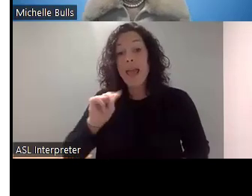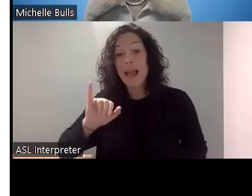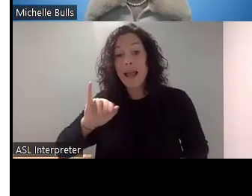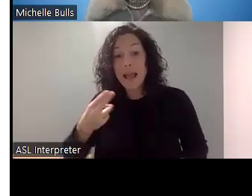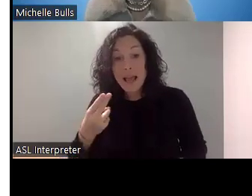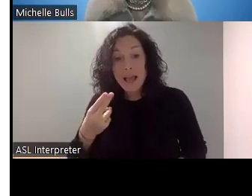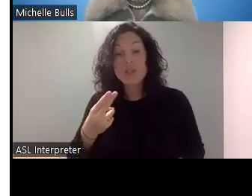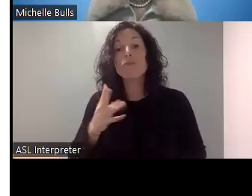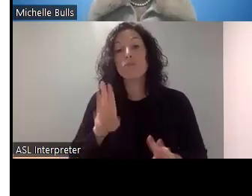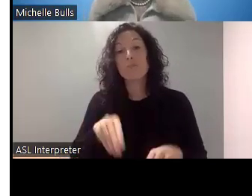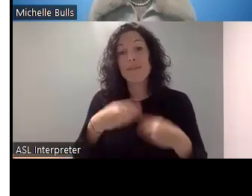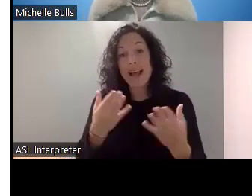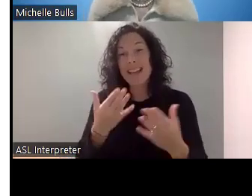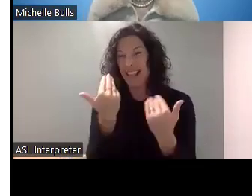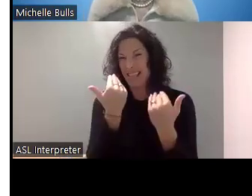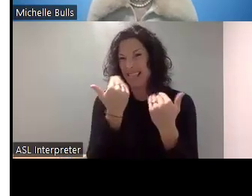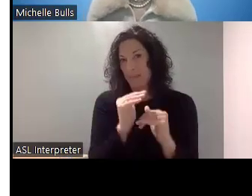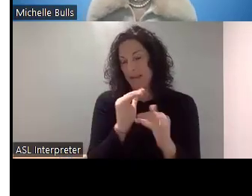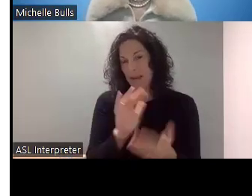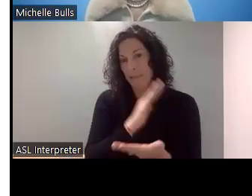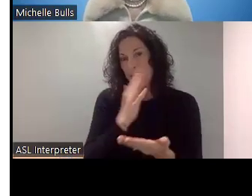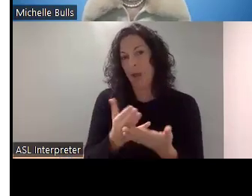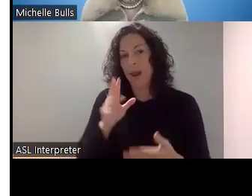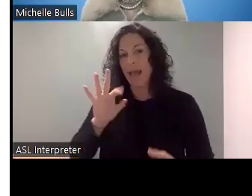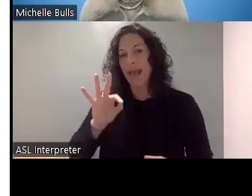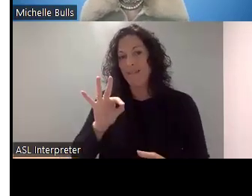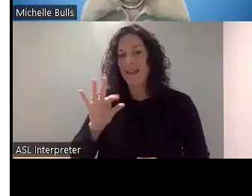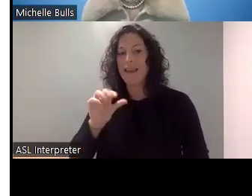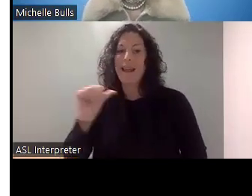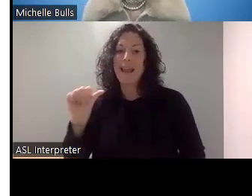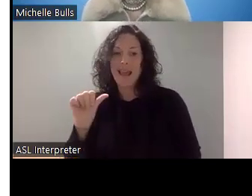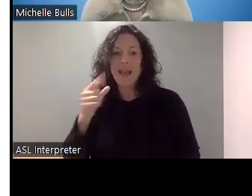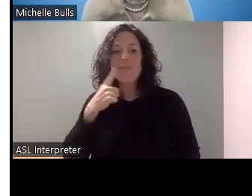a limited amount of F&A for our foreign organizations